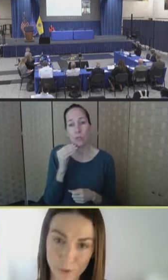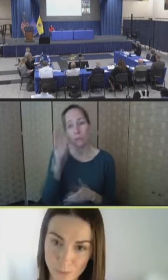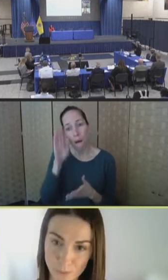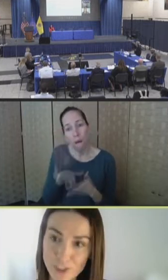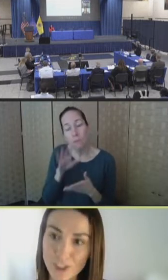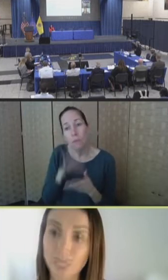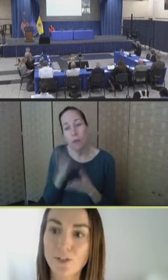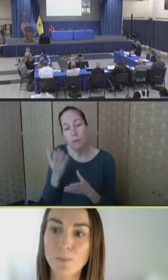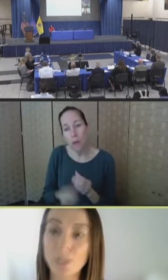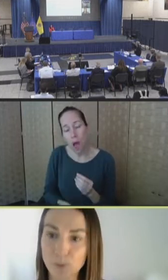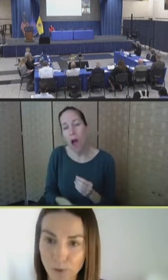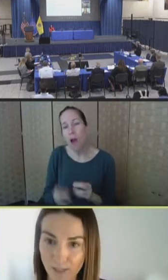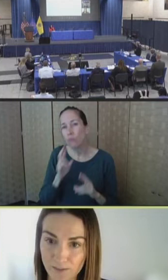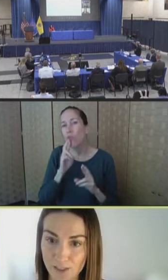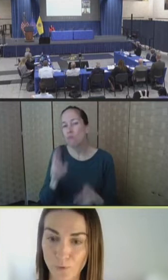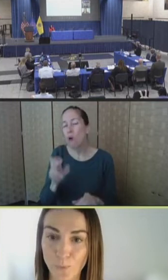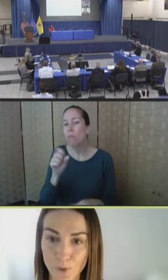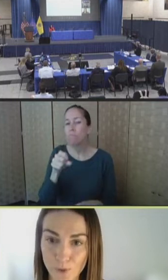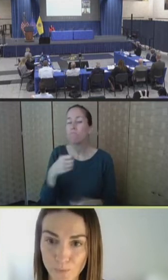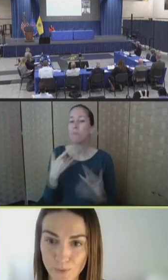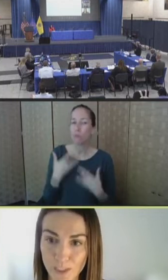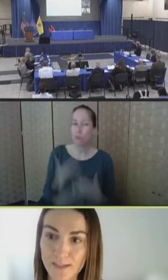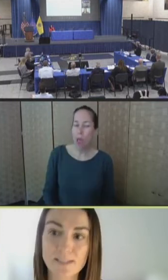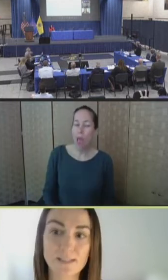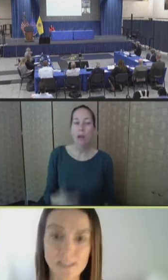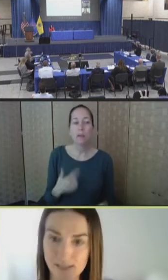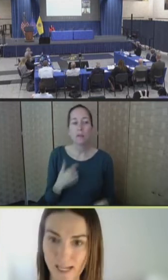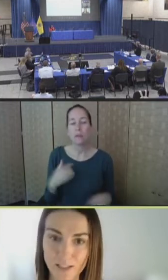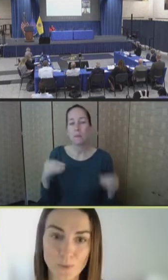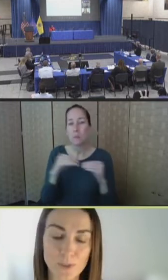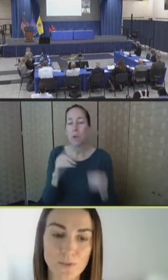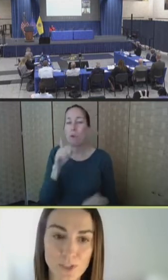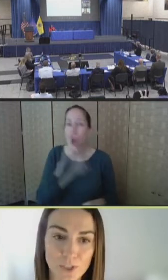depression. They're much more likely to report loneliness. This is exactly what the literature